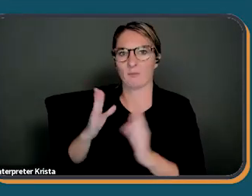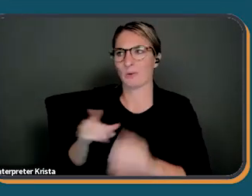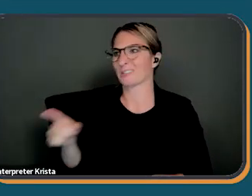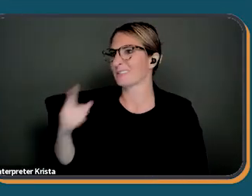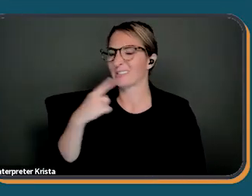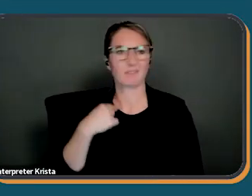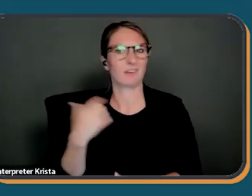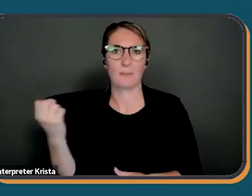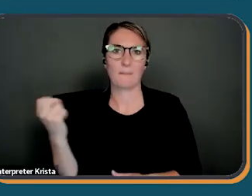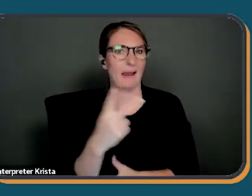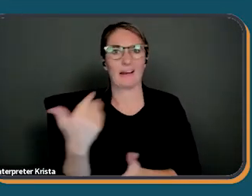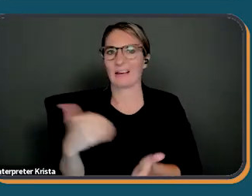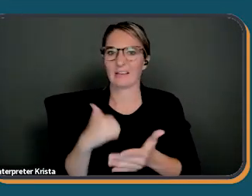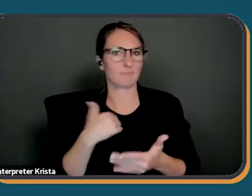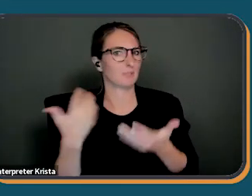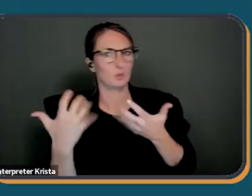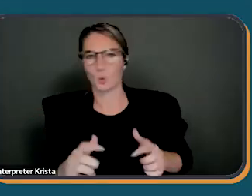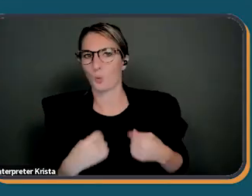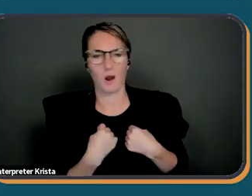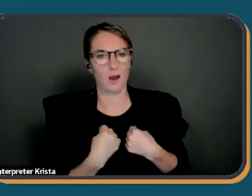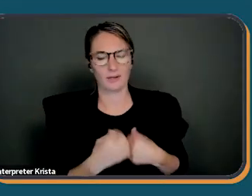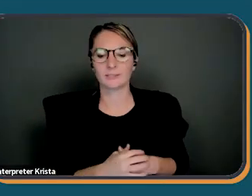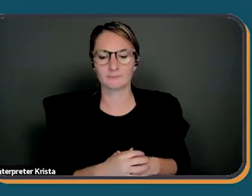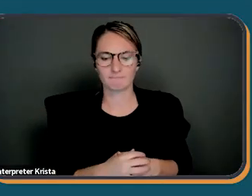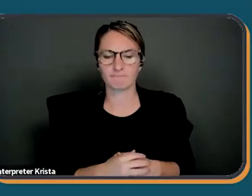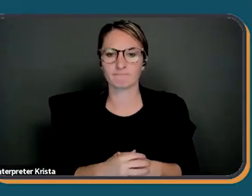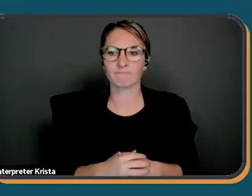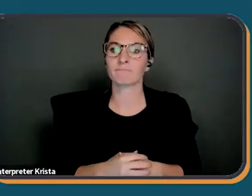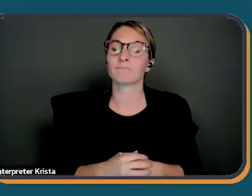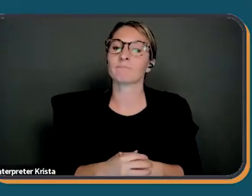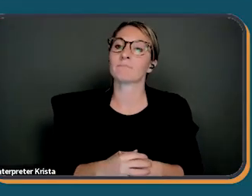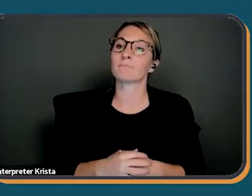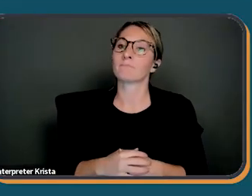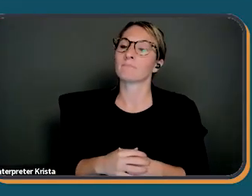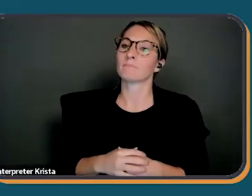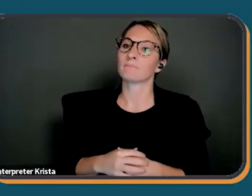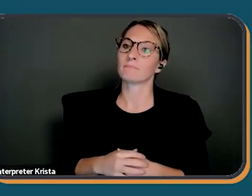Brooke Cruz: And this was...